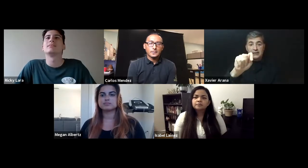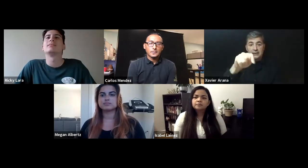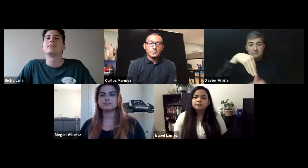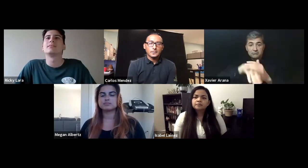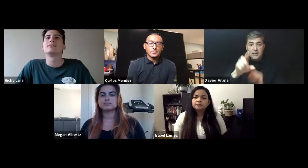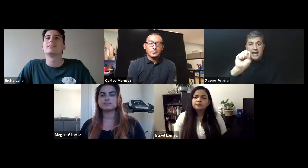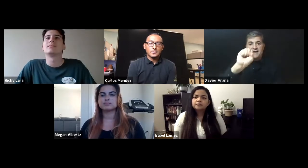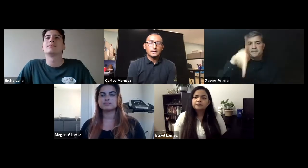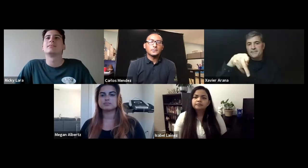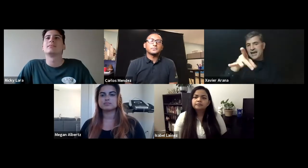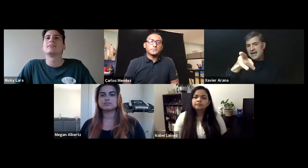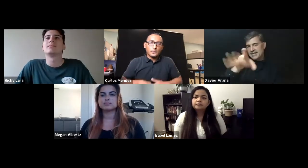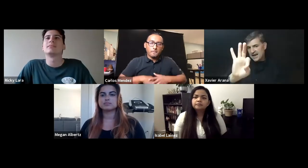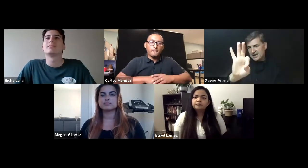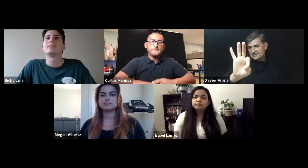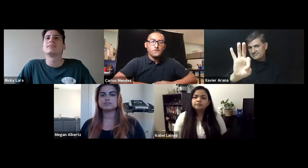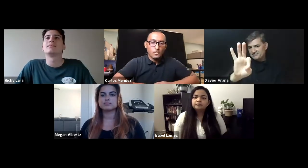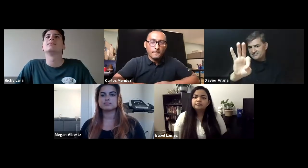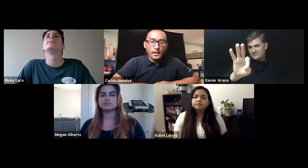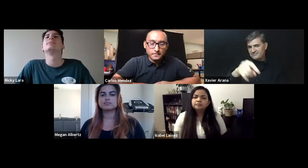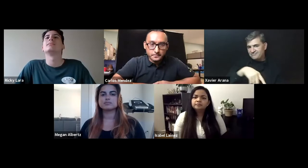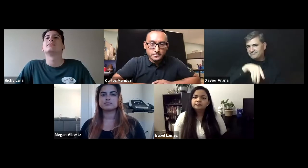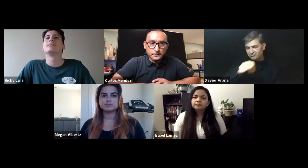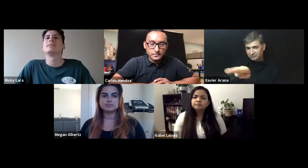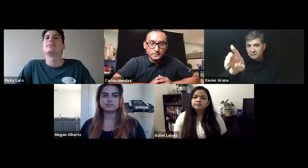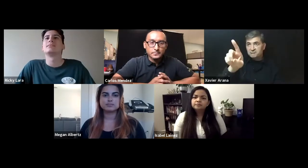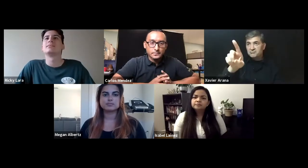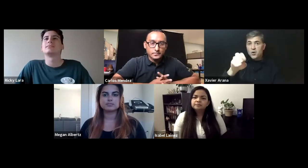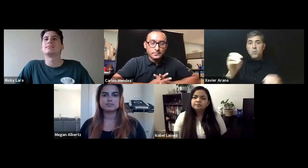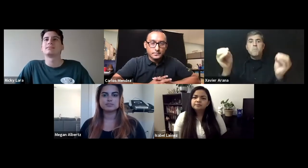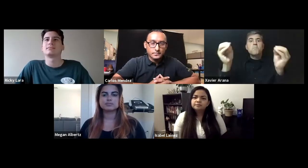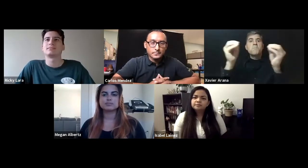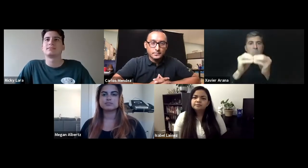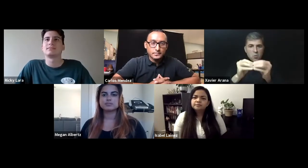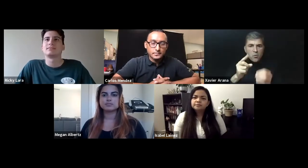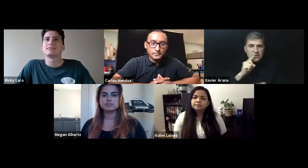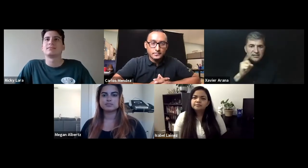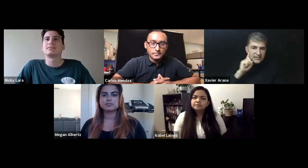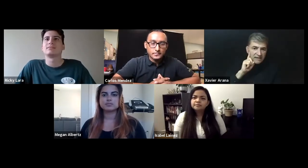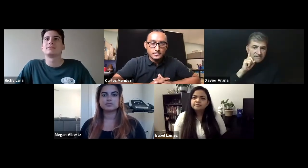Eventually, I came to RIT. I was a SVP '89.